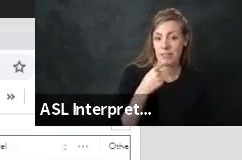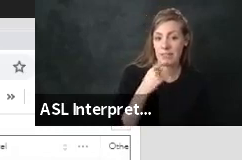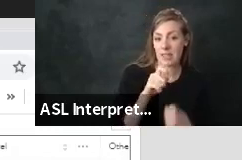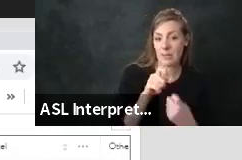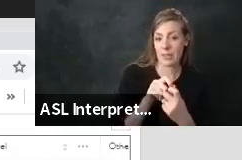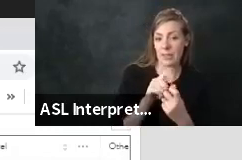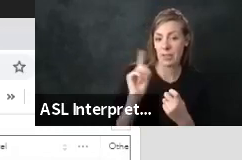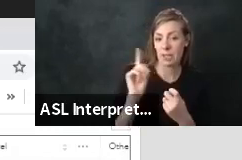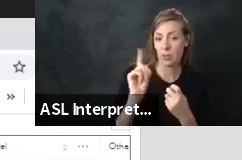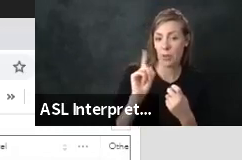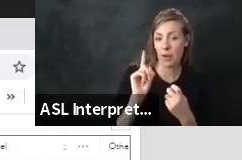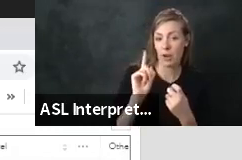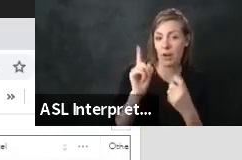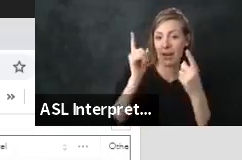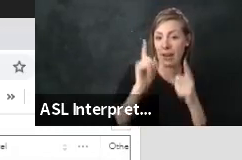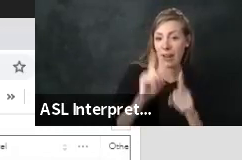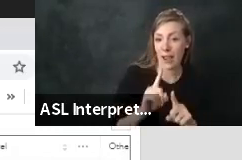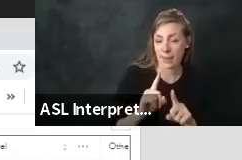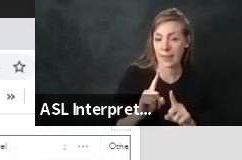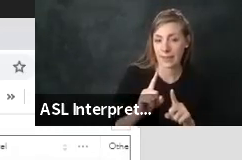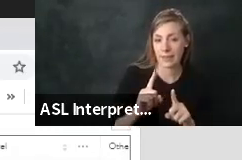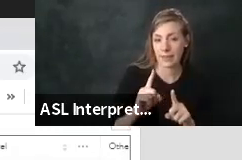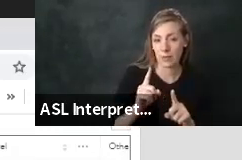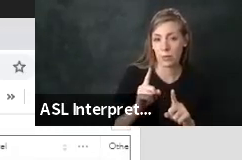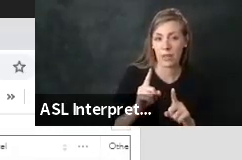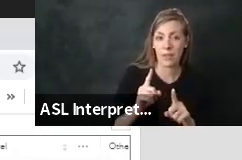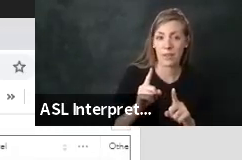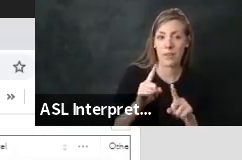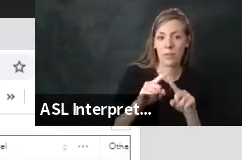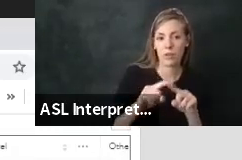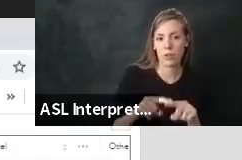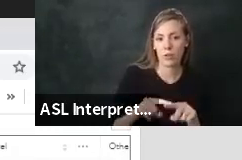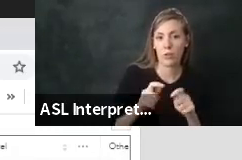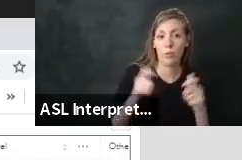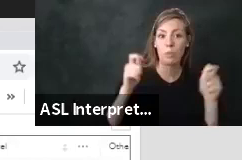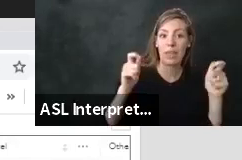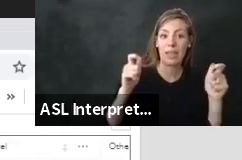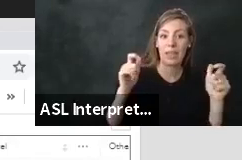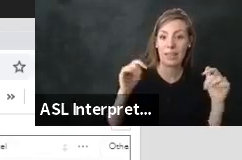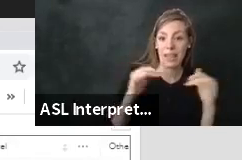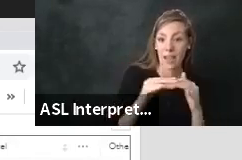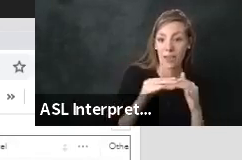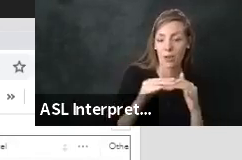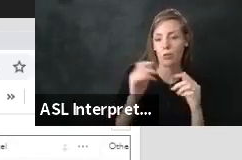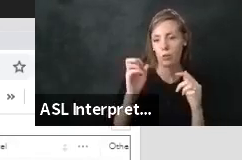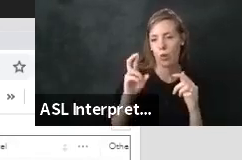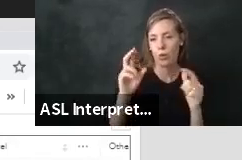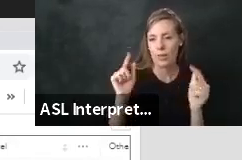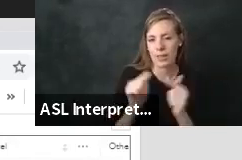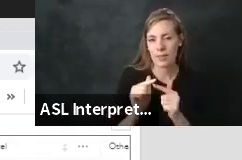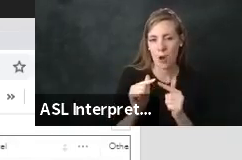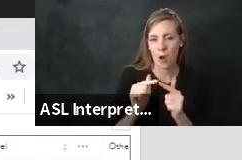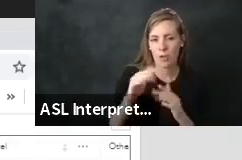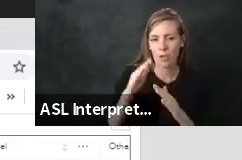This is the proportion of cases due to large and small gatherings, and the top line is the total. So if you add together those small